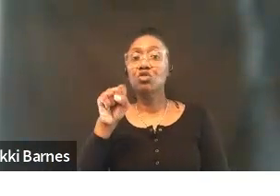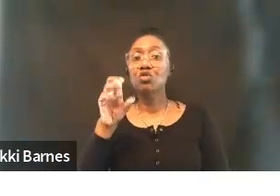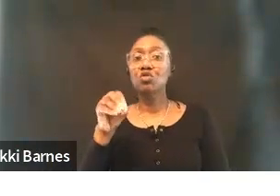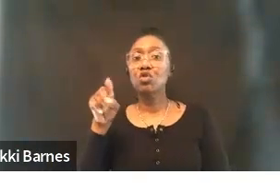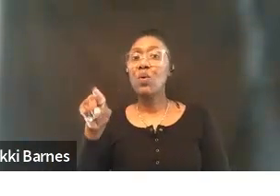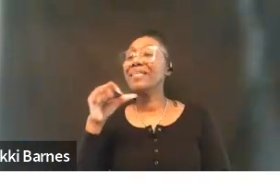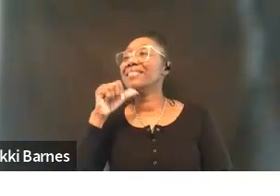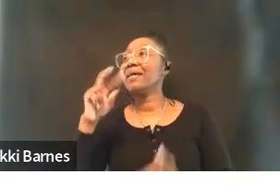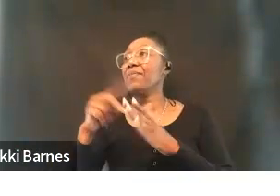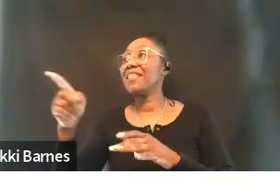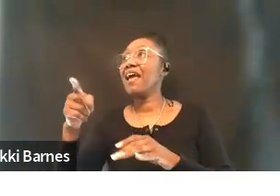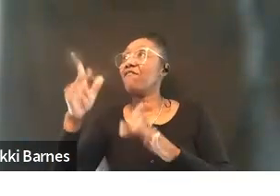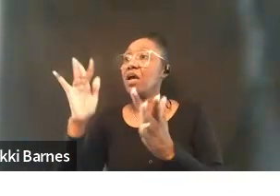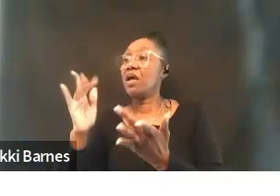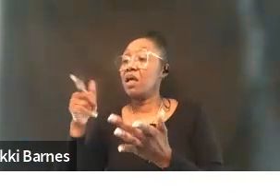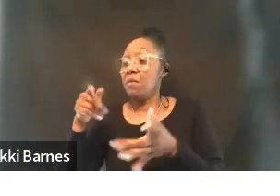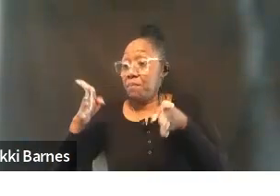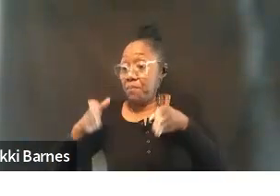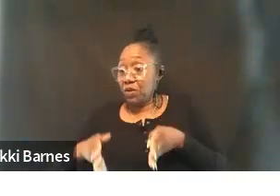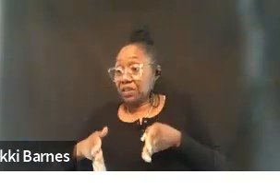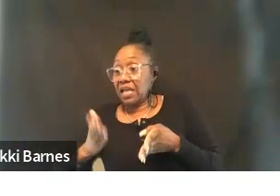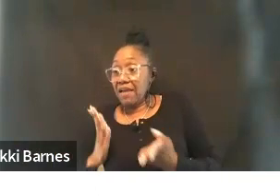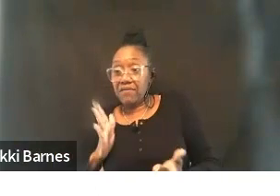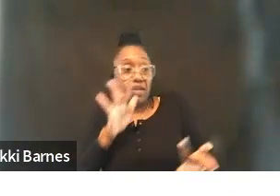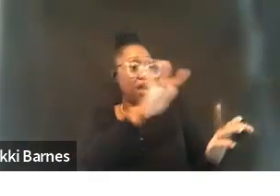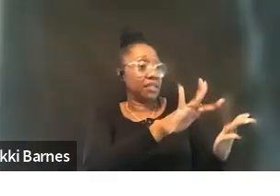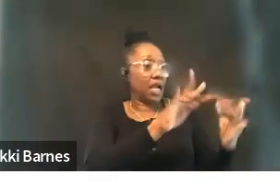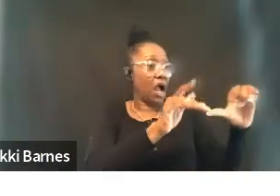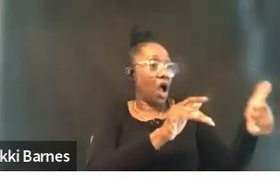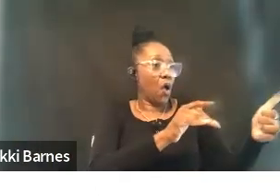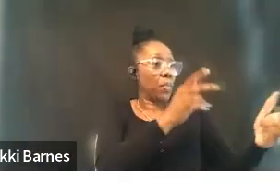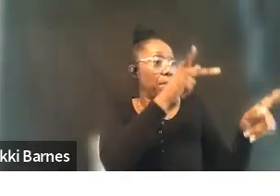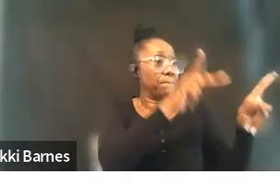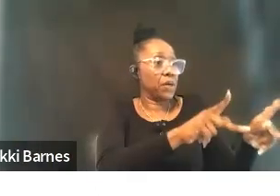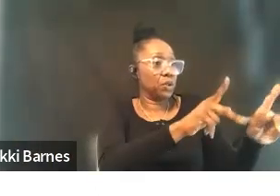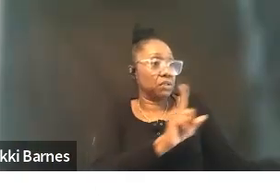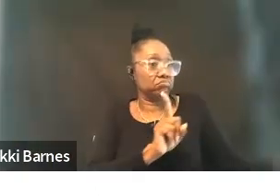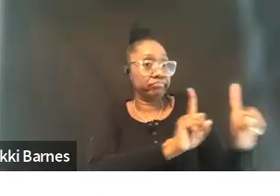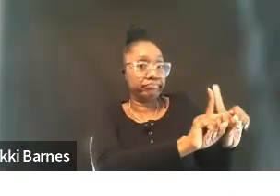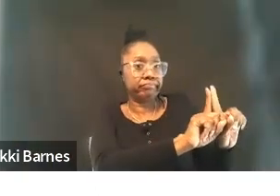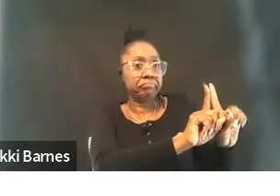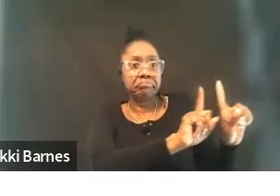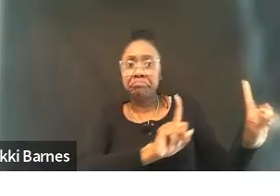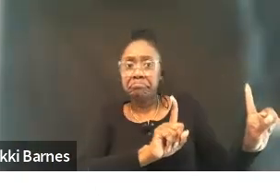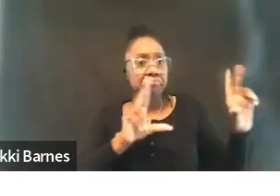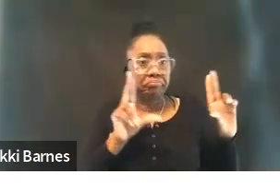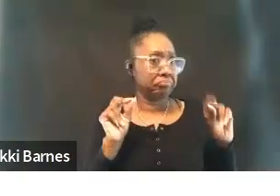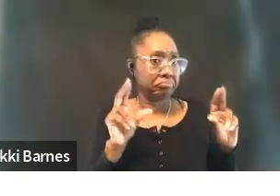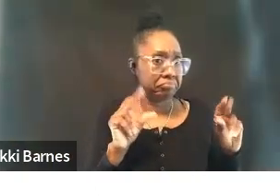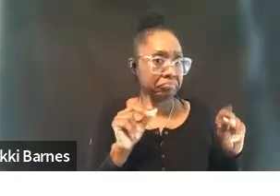So this has been a really effective process. So we know through these first 2 processes that when we can partner early.